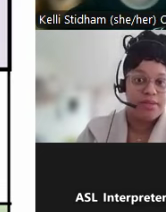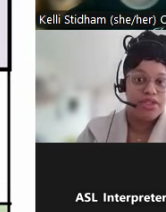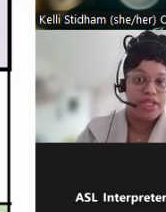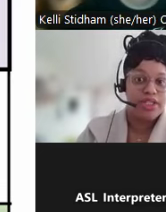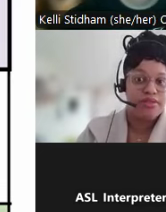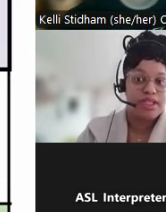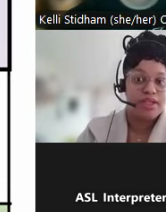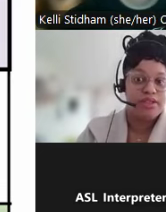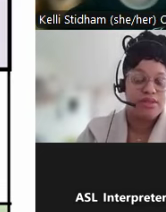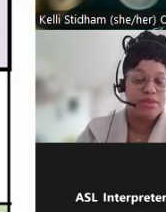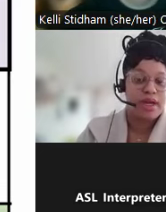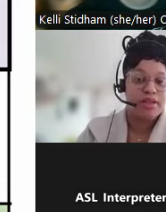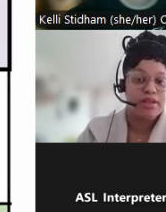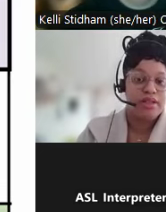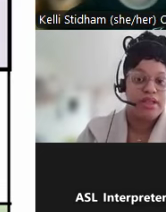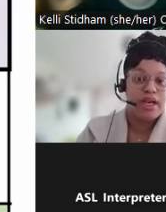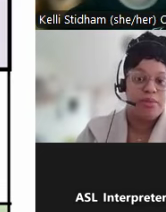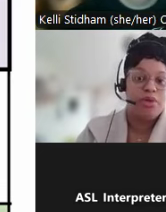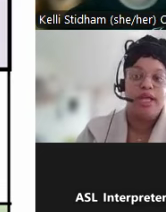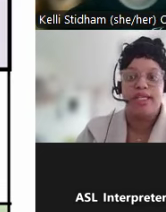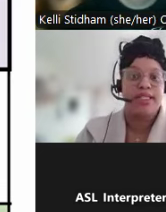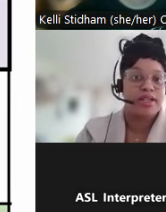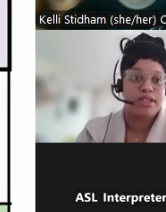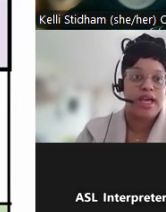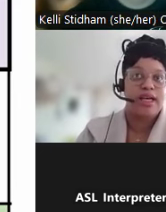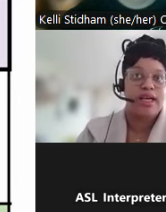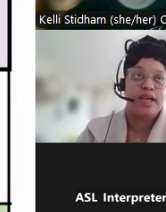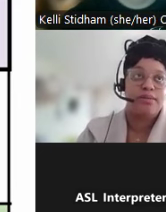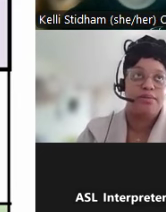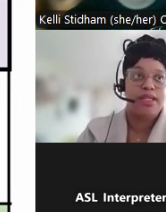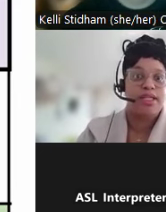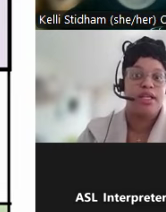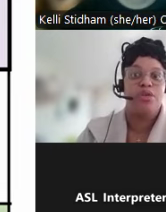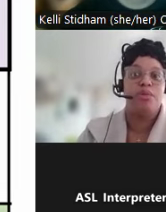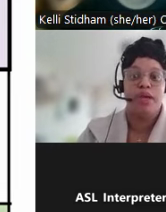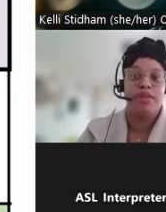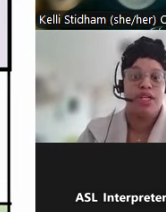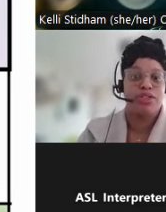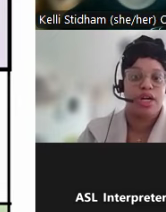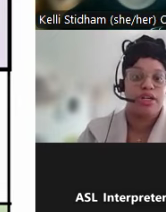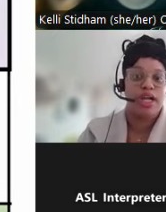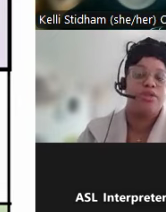demonstration of skills as well. Um, or like a skills test. Um, basically you